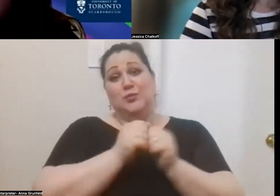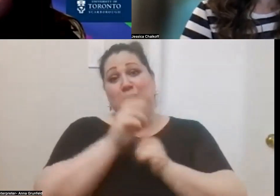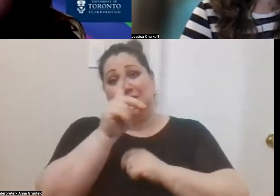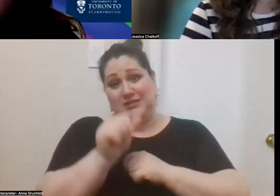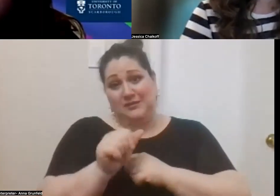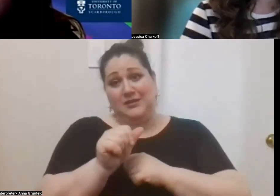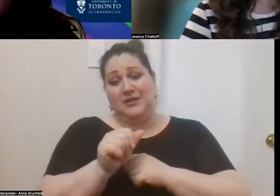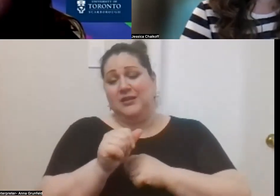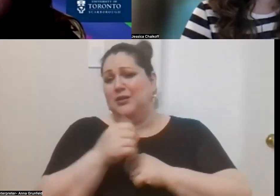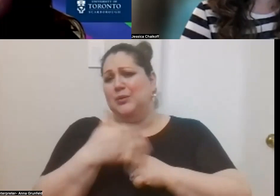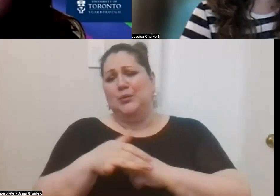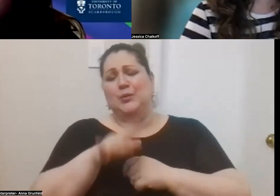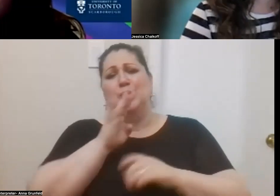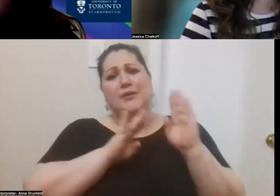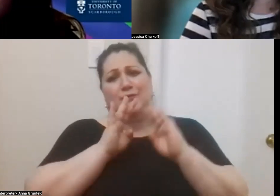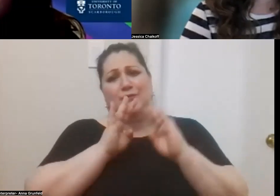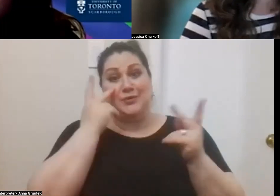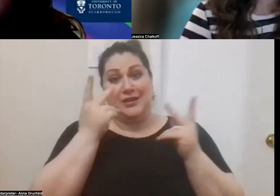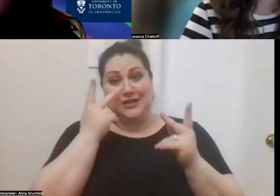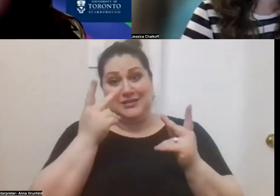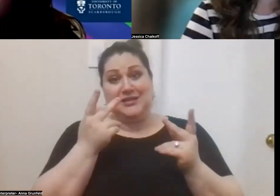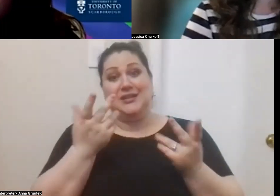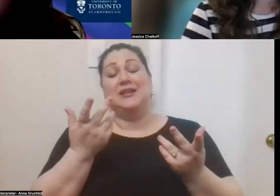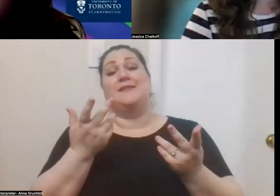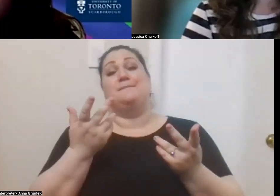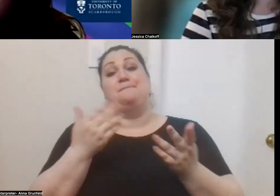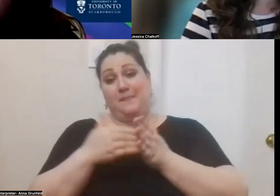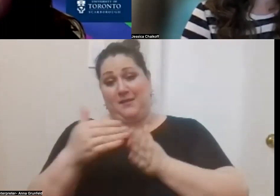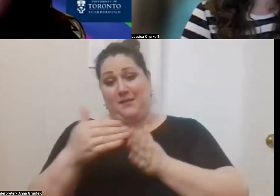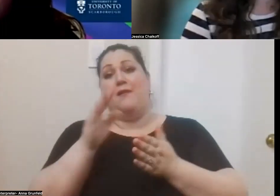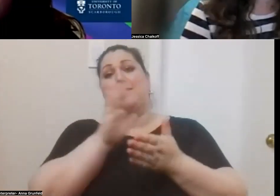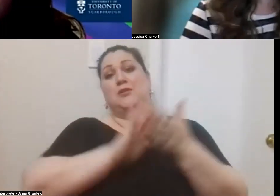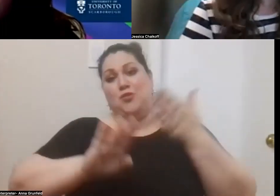how often colleges focus on athletics, for all those things.